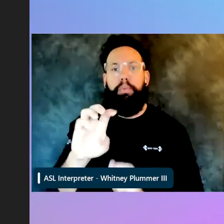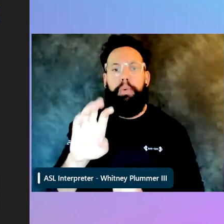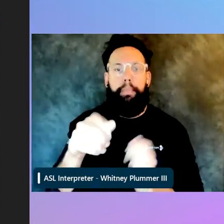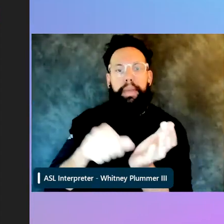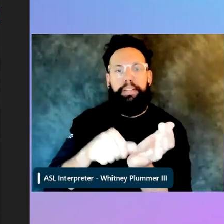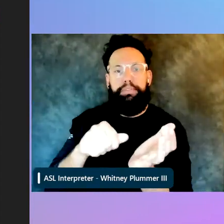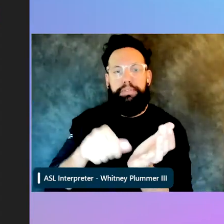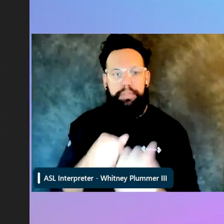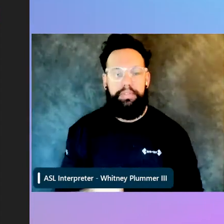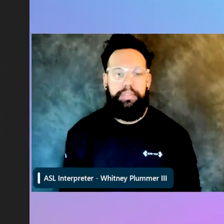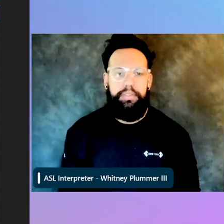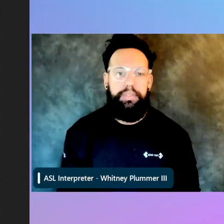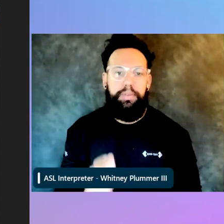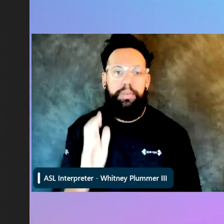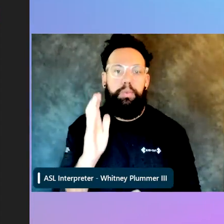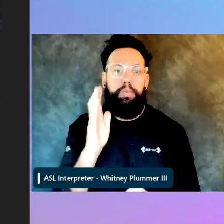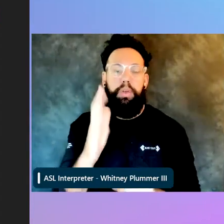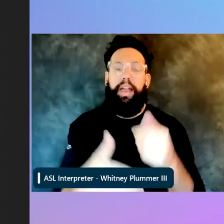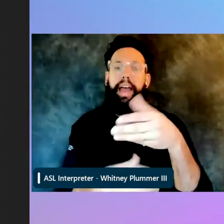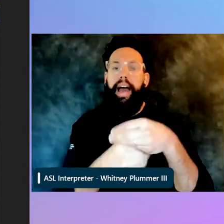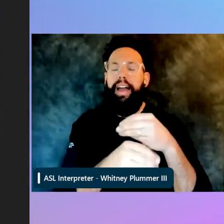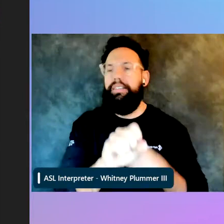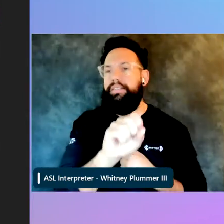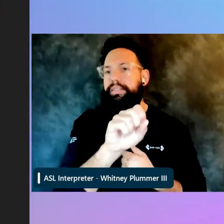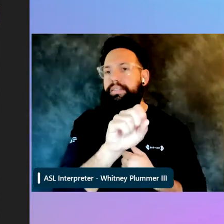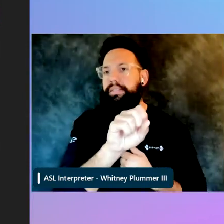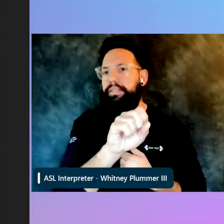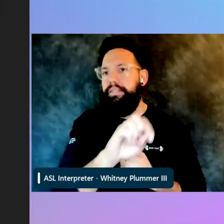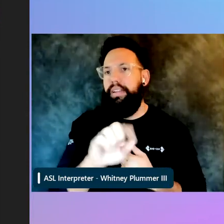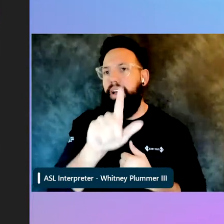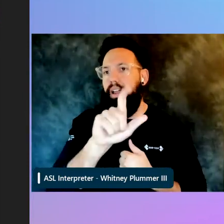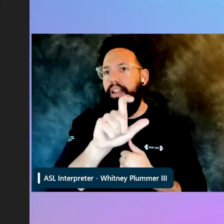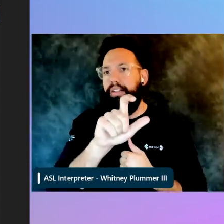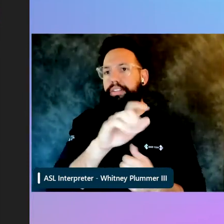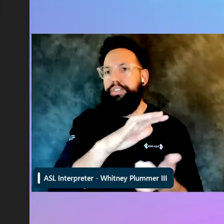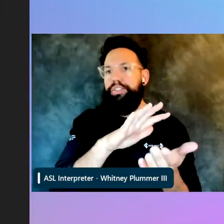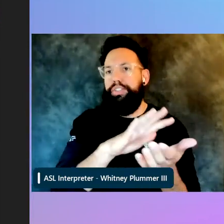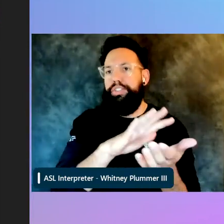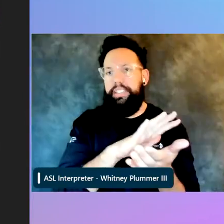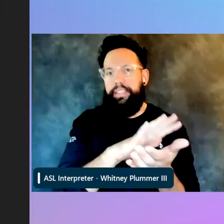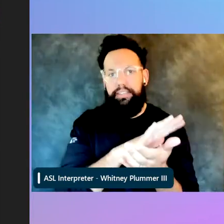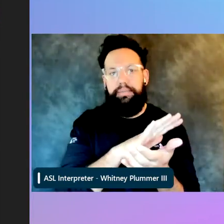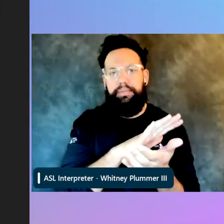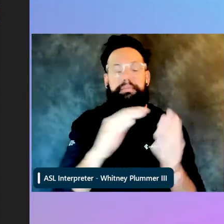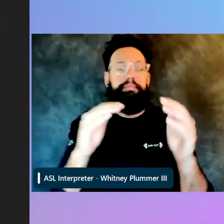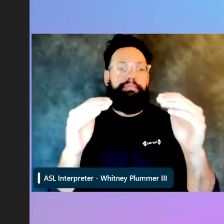in our style sheet with our predefined styles, and heading